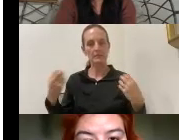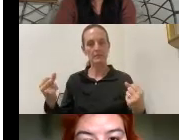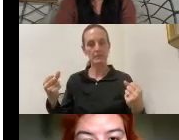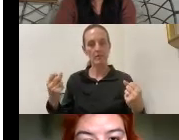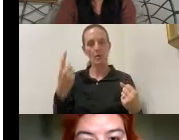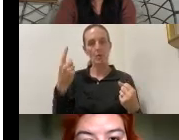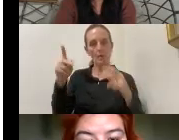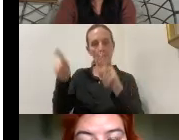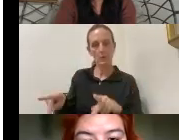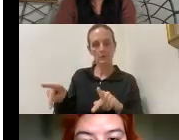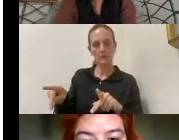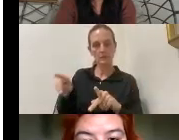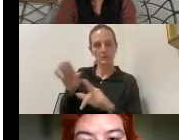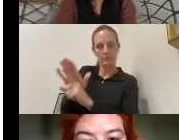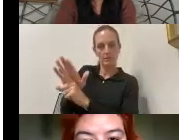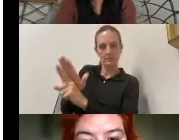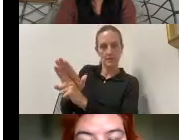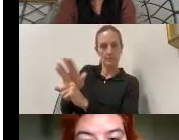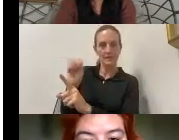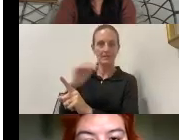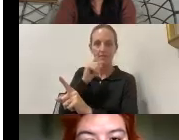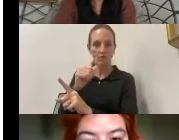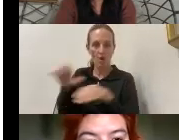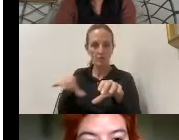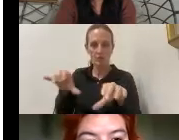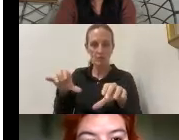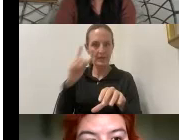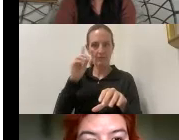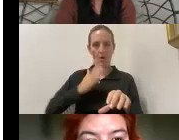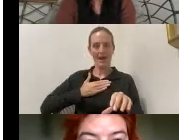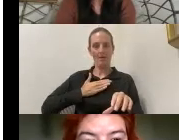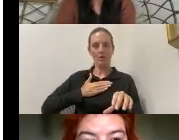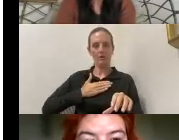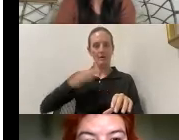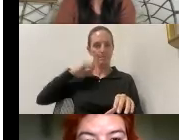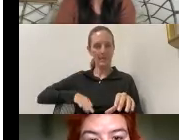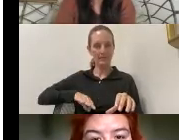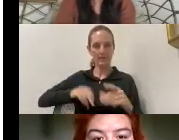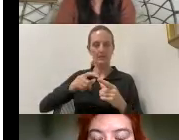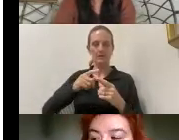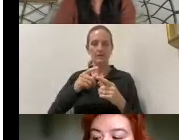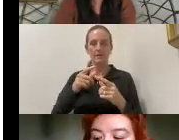if they're not doing it quick enough for our own benefit then they're just not going to